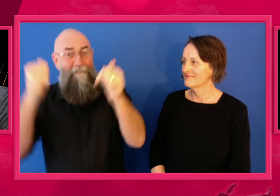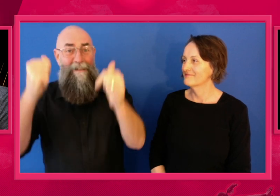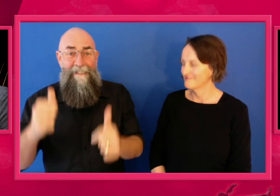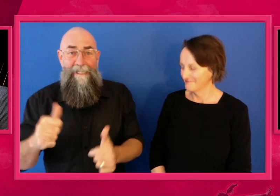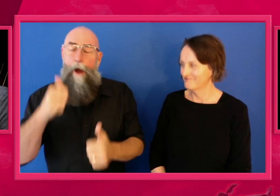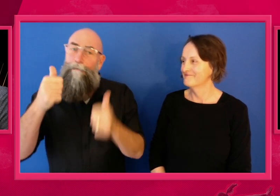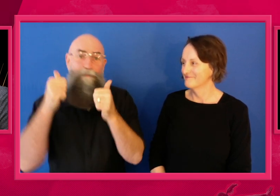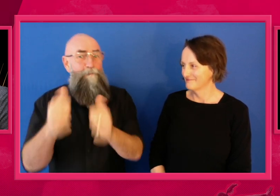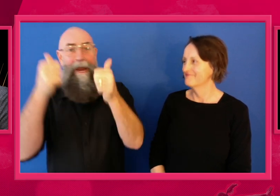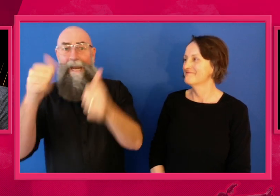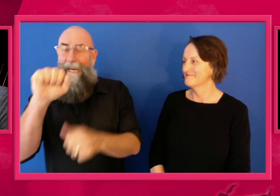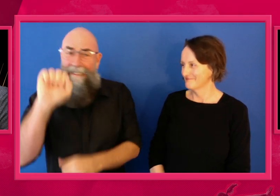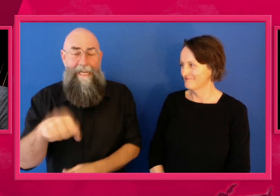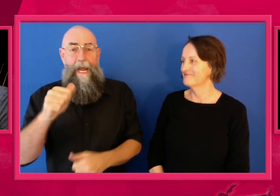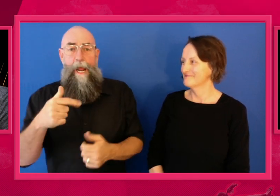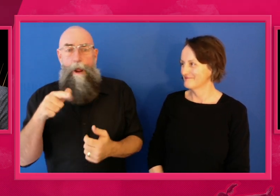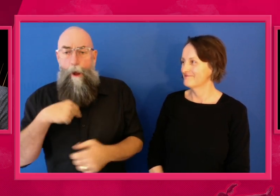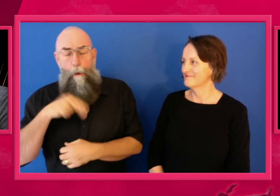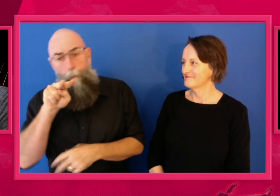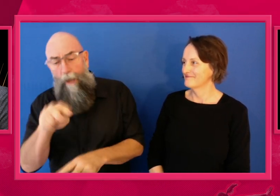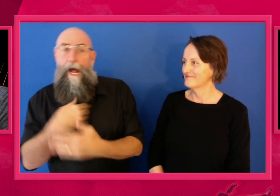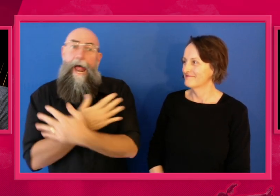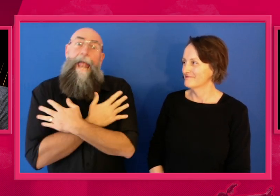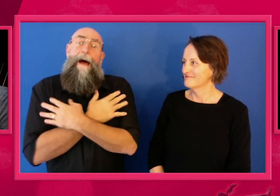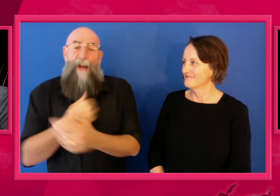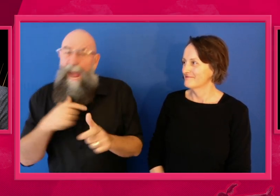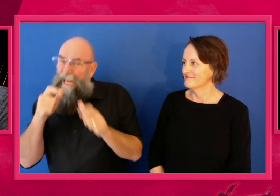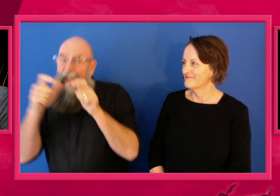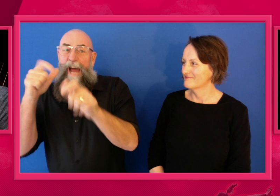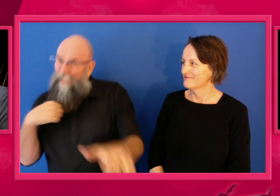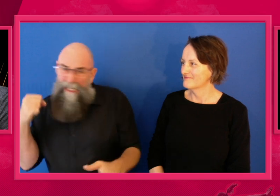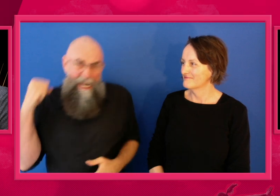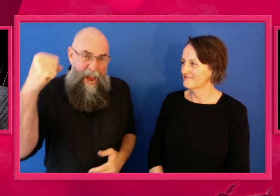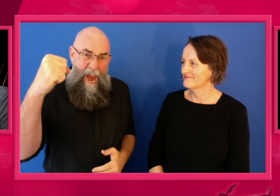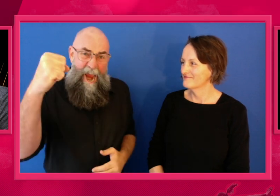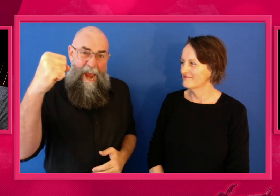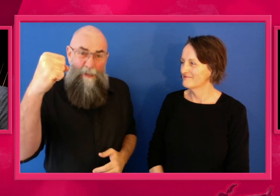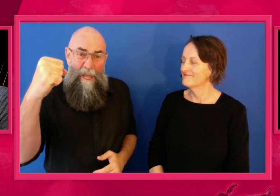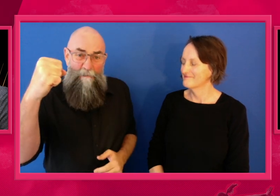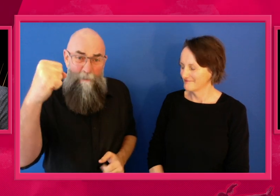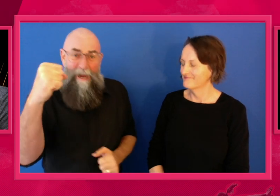And there was so much of that to love. I was yelling You Little Ripper every single point.